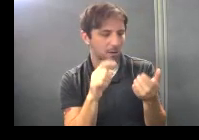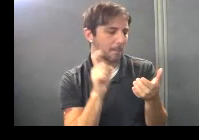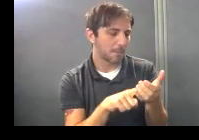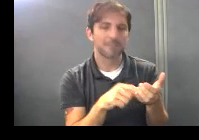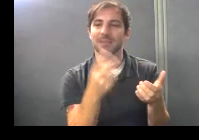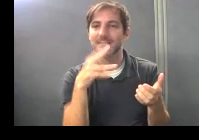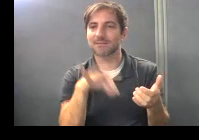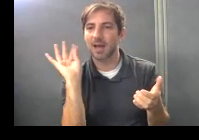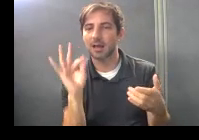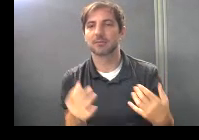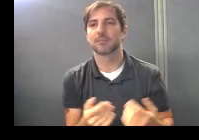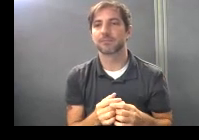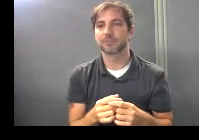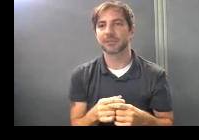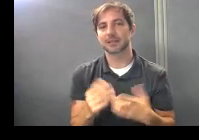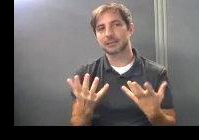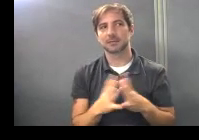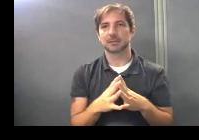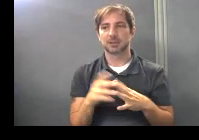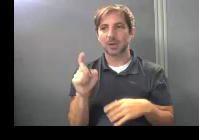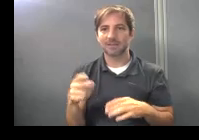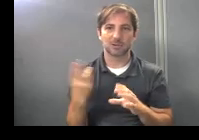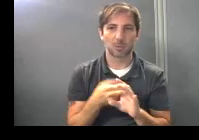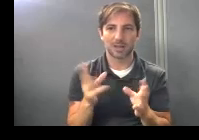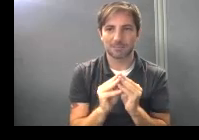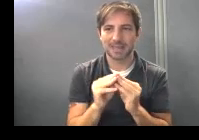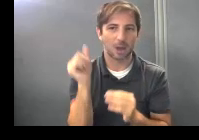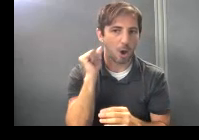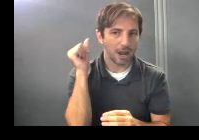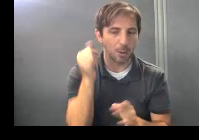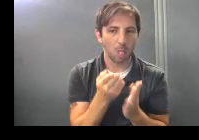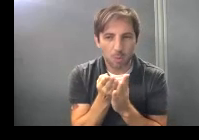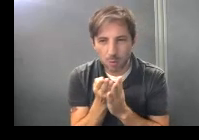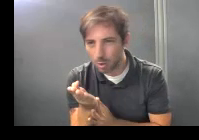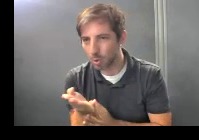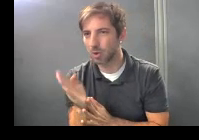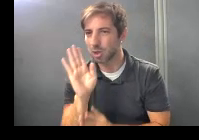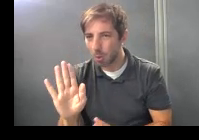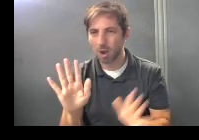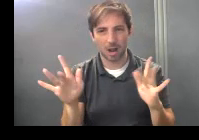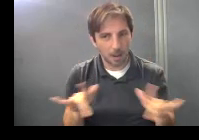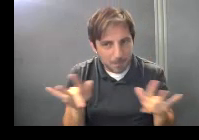HAVE TO JOIN THE MEETING AUDIO THROUGH YOUR COMPUTER AUDIO.